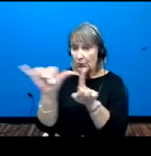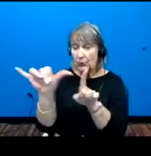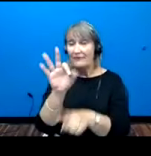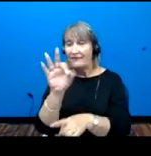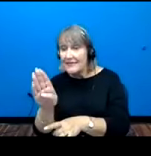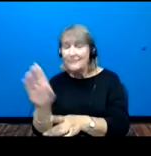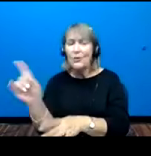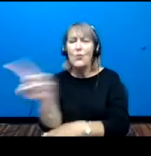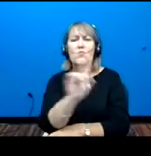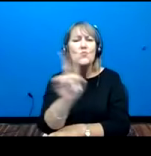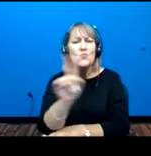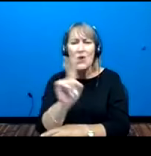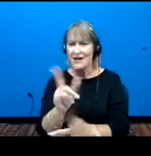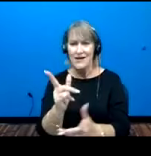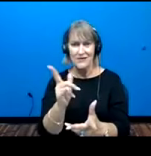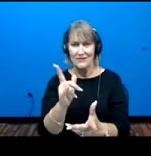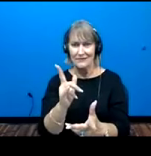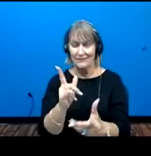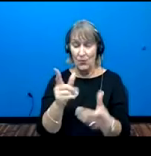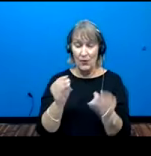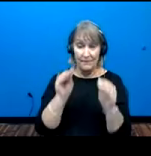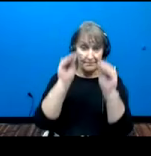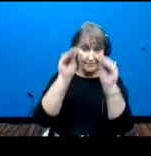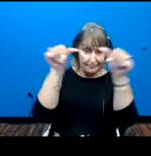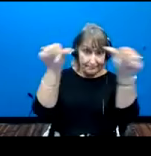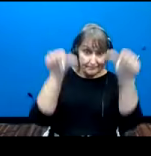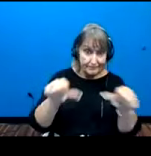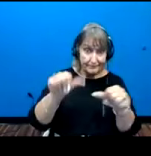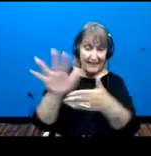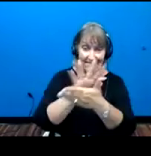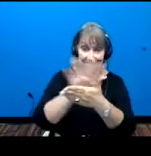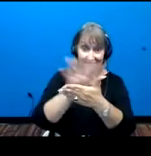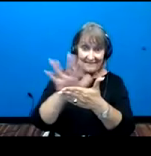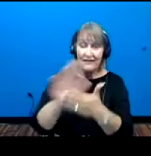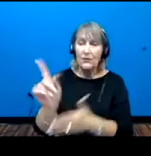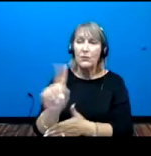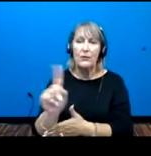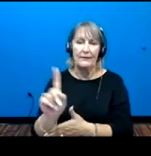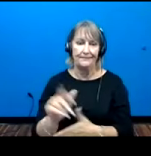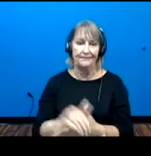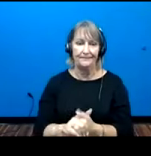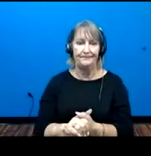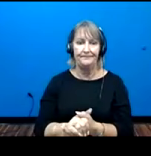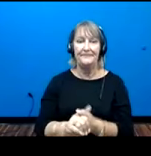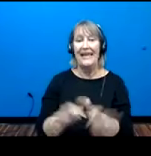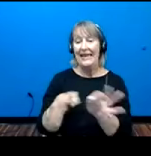and that they're not necessarily having to come to us. Captioning is good and often helpful to others.